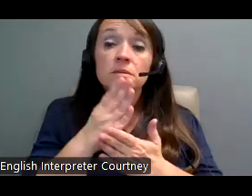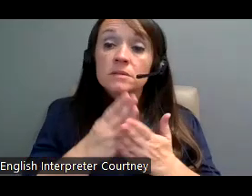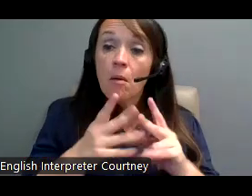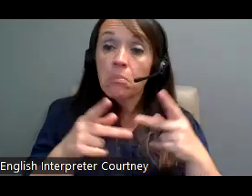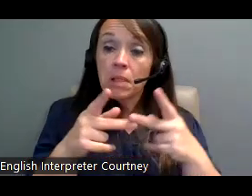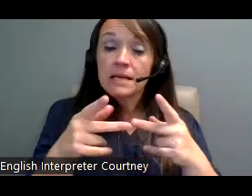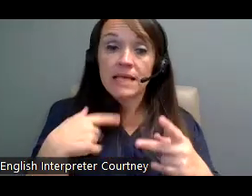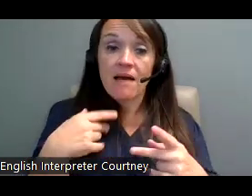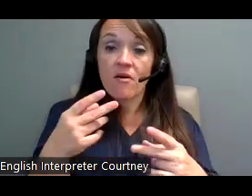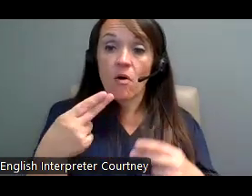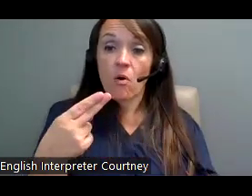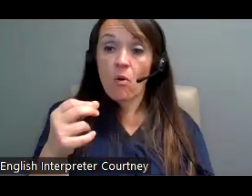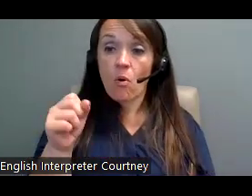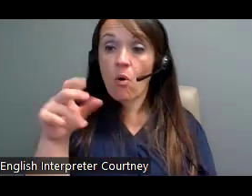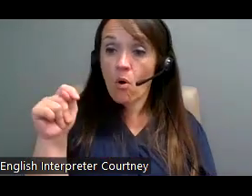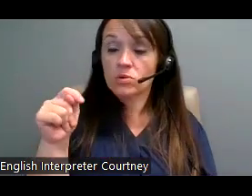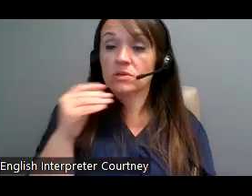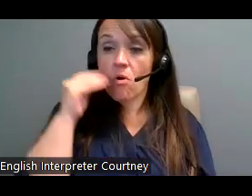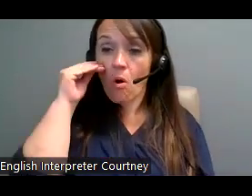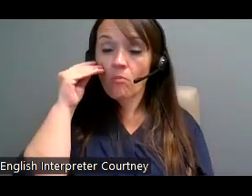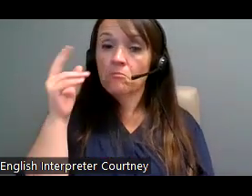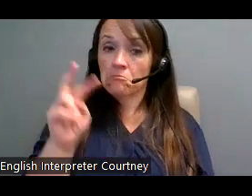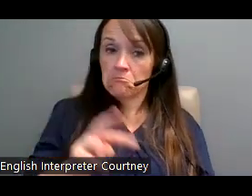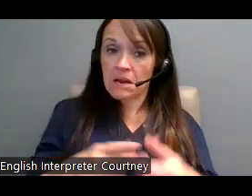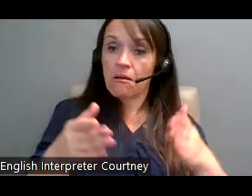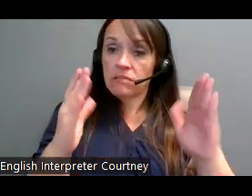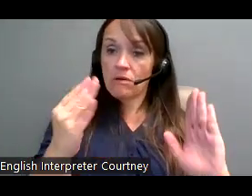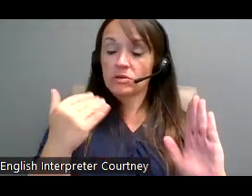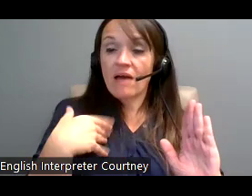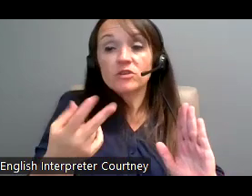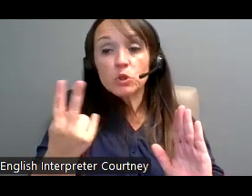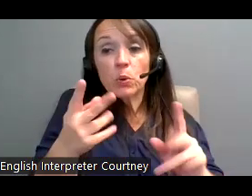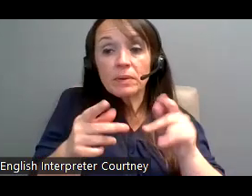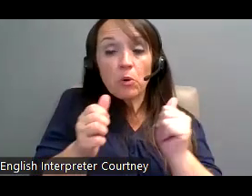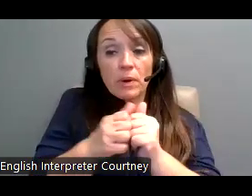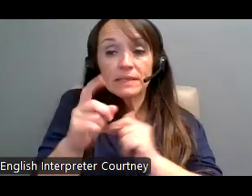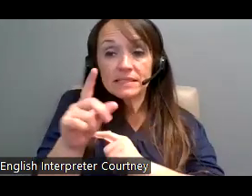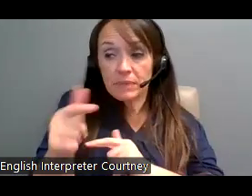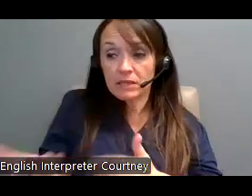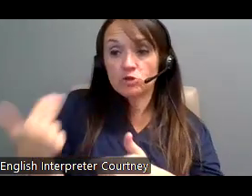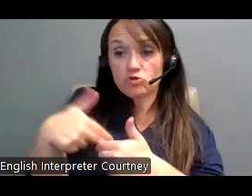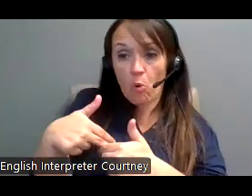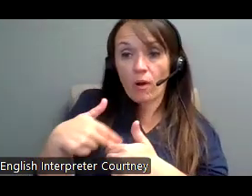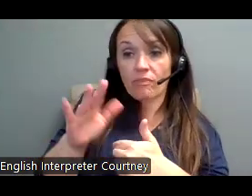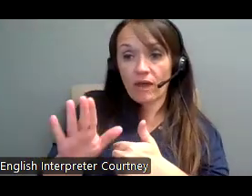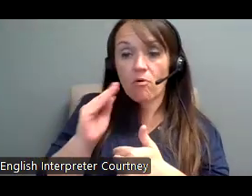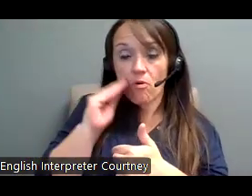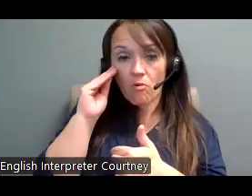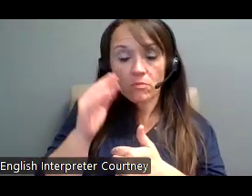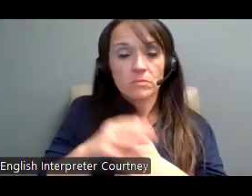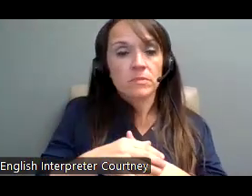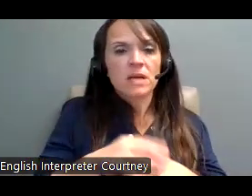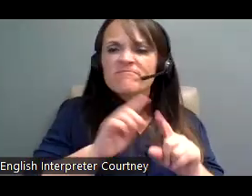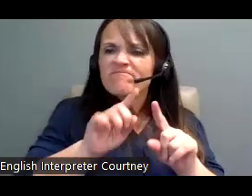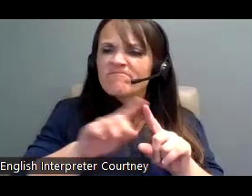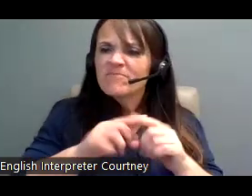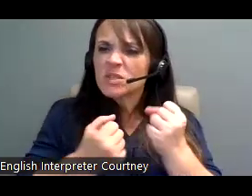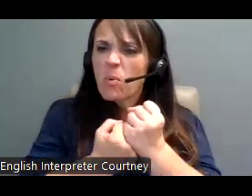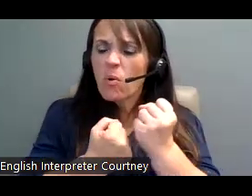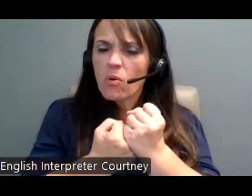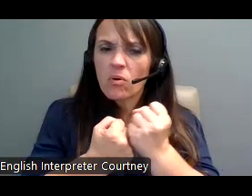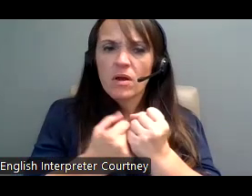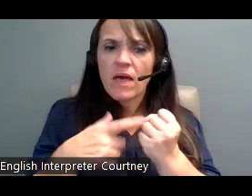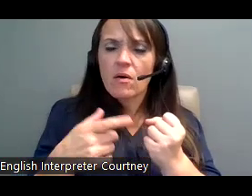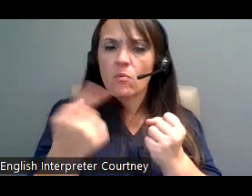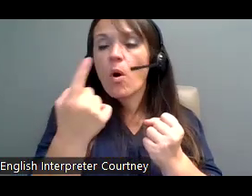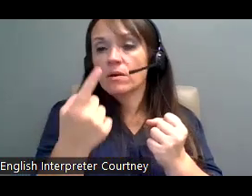disabilities living with them. And there is also the supportive living program too which really provides support but living more independently and the